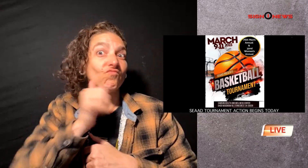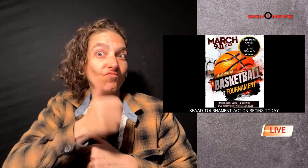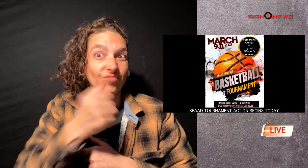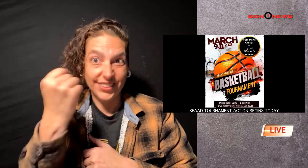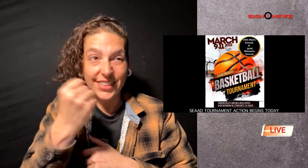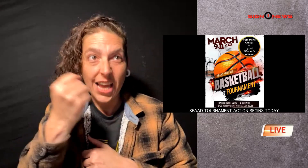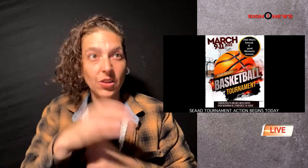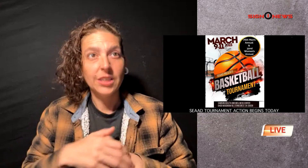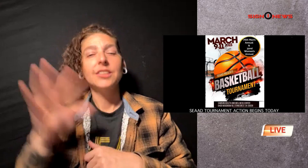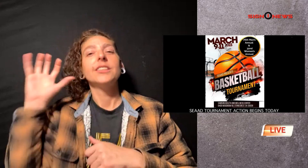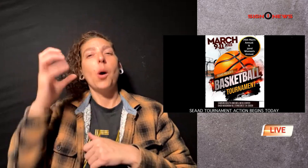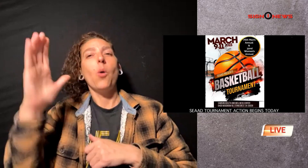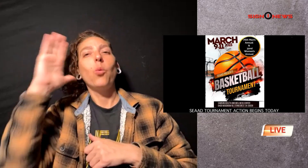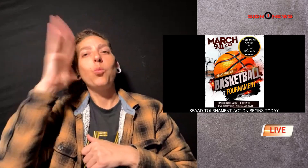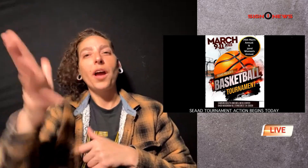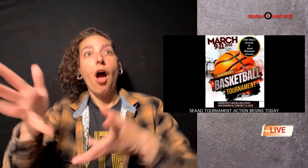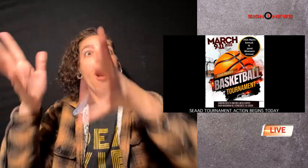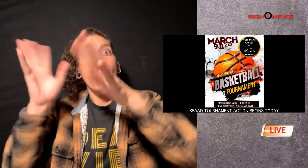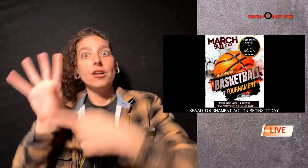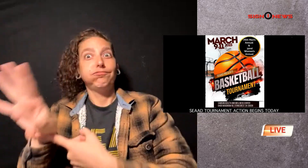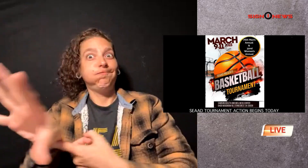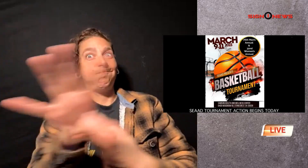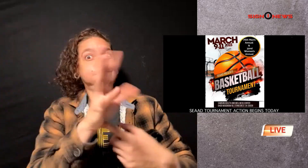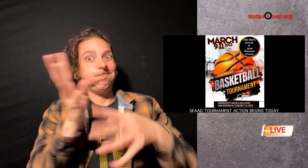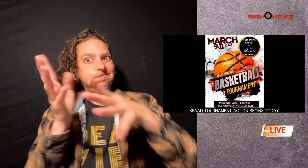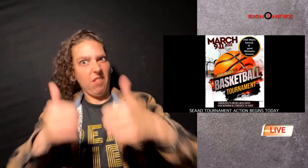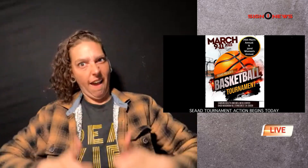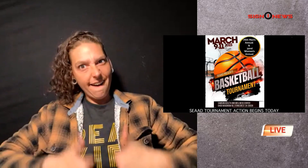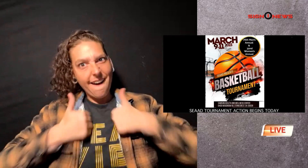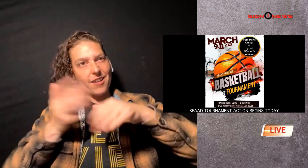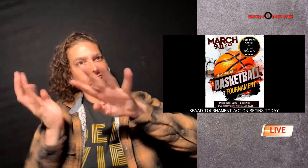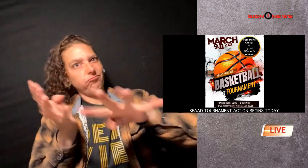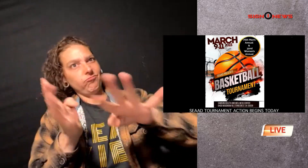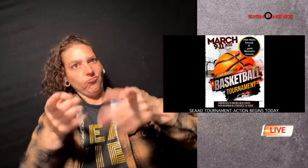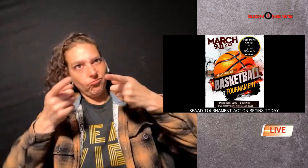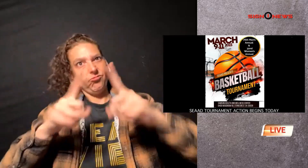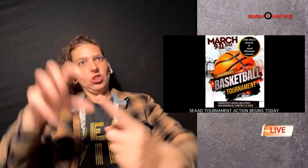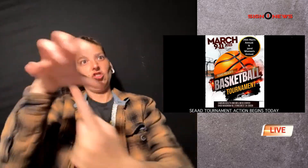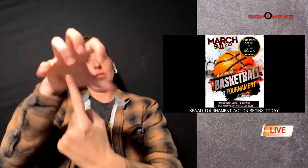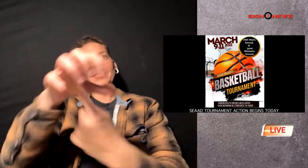Sign1News will be live streaming the championship games on our social media pages